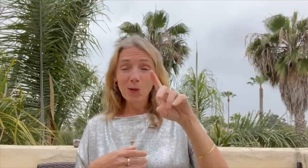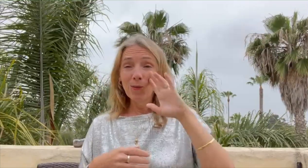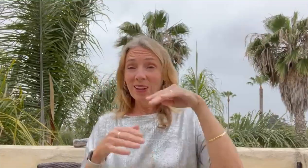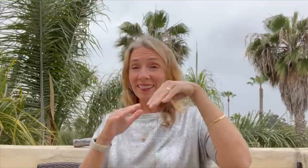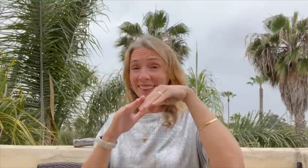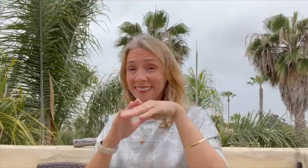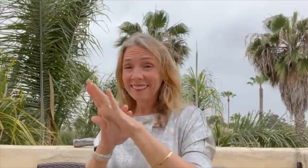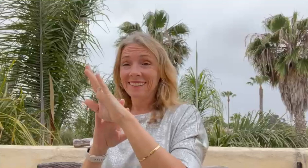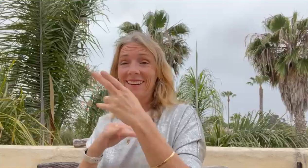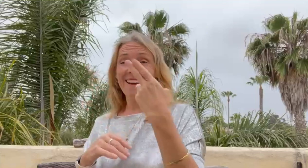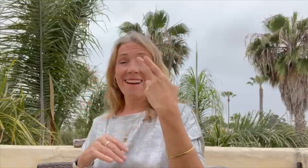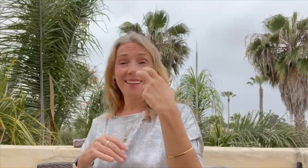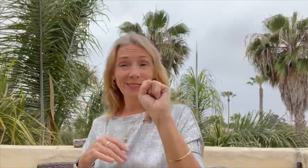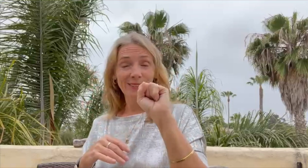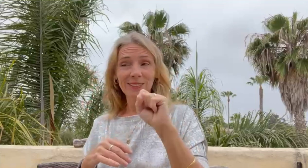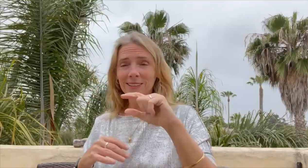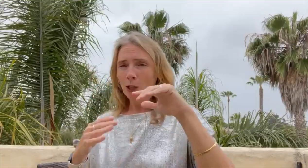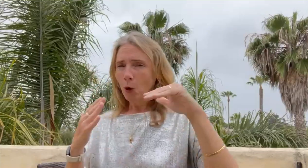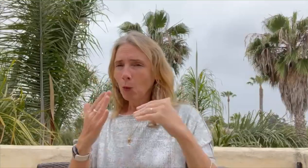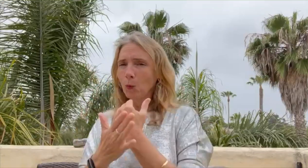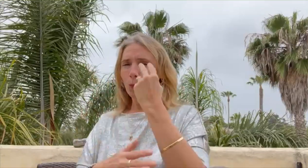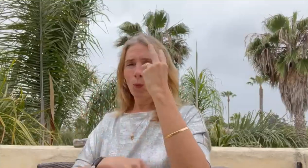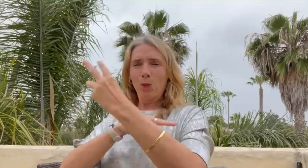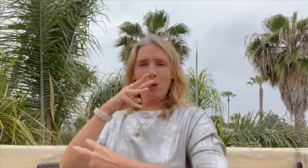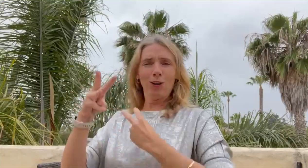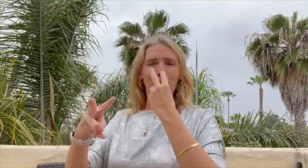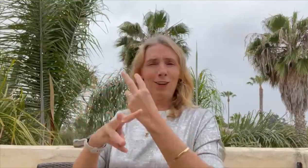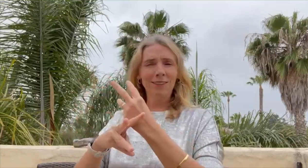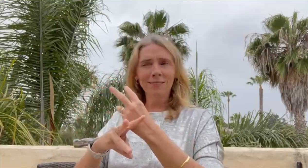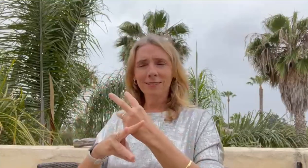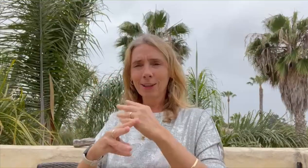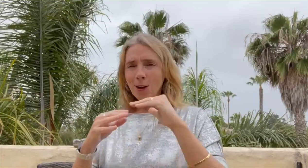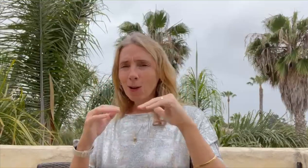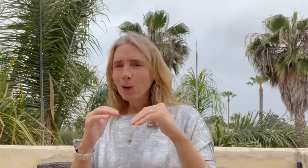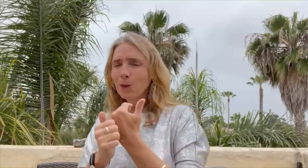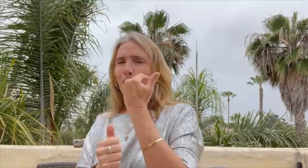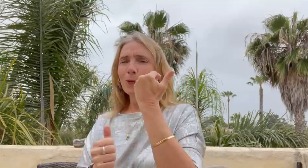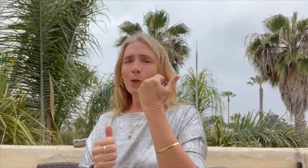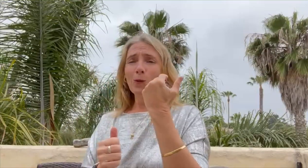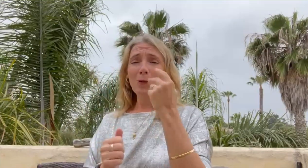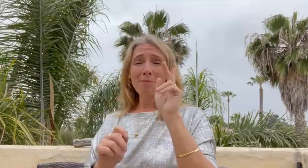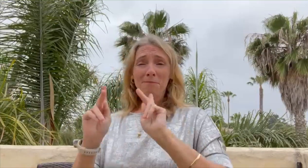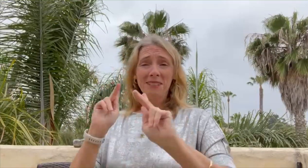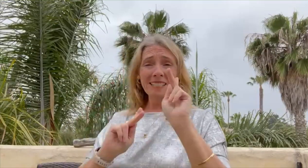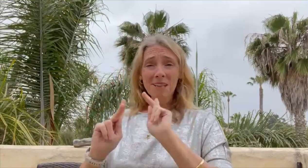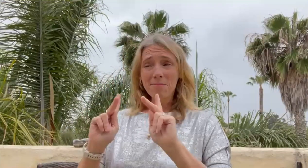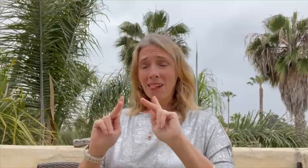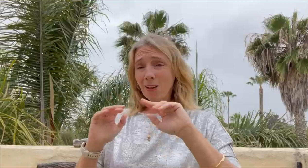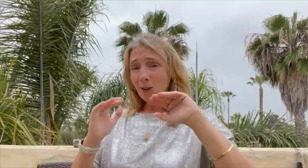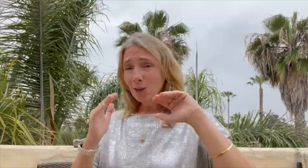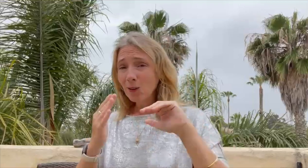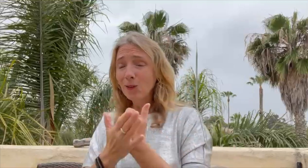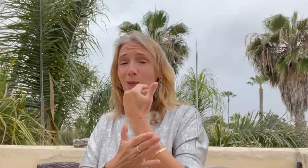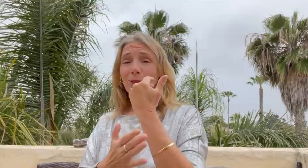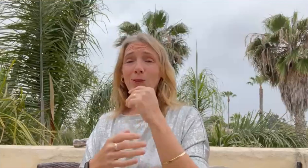There's almost 30 of you that will be going into high school. It's a new world. New people,